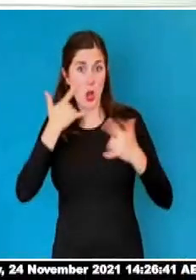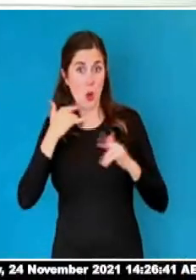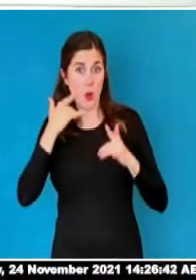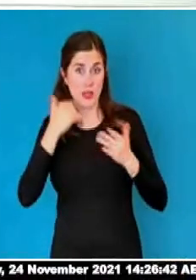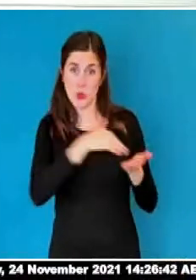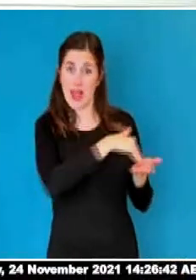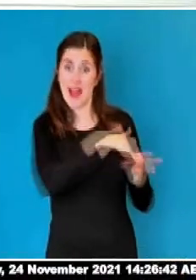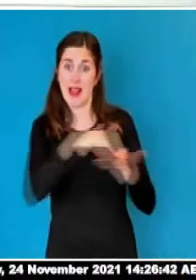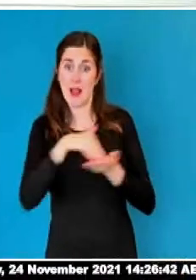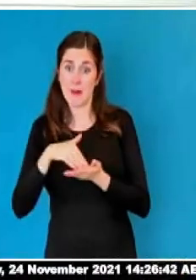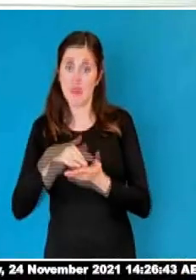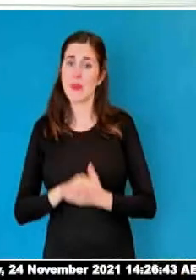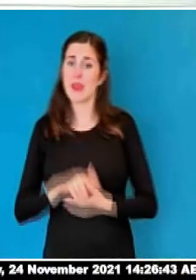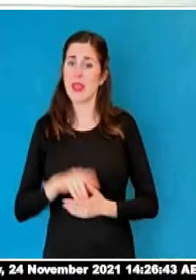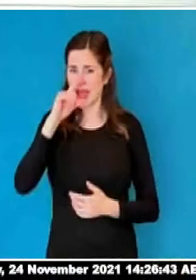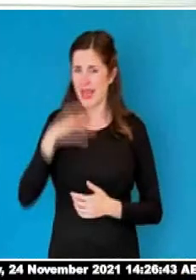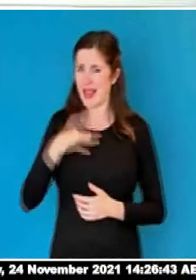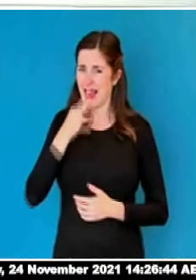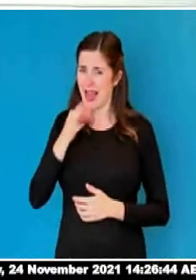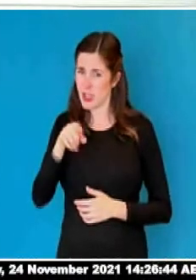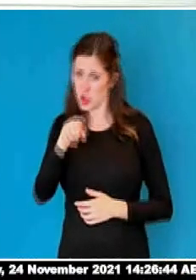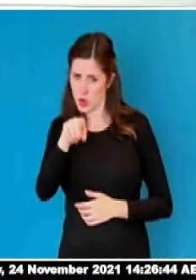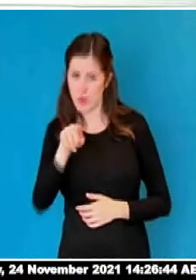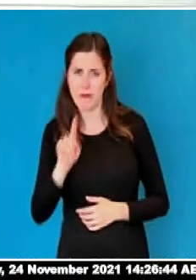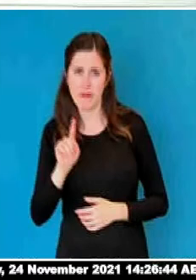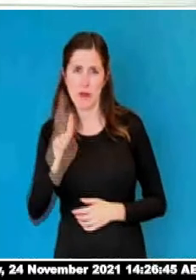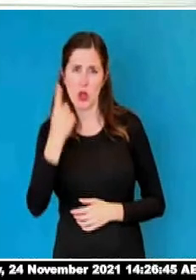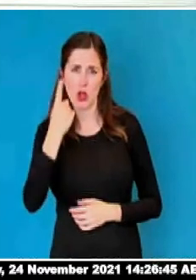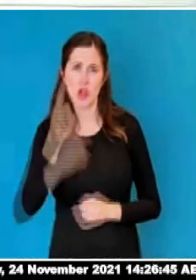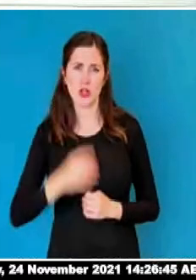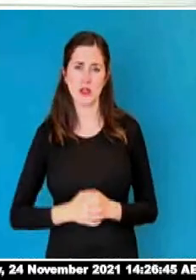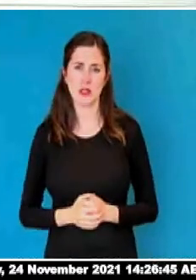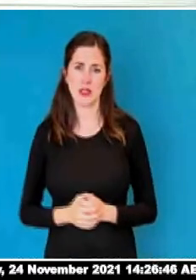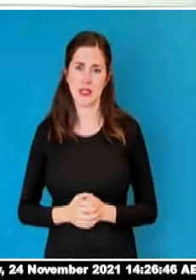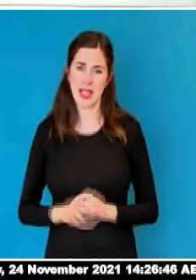Can I ask you first on this, because this is your statement.